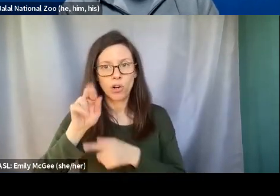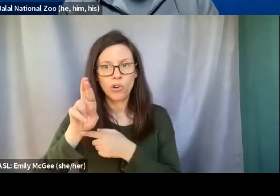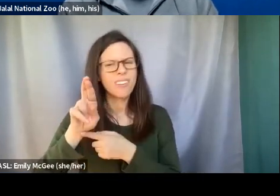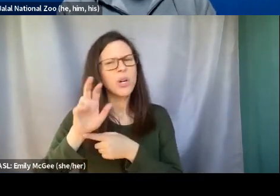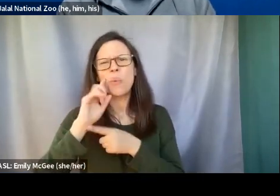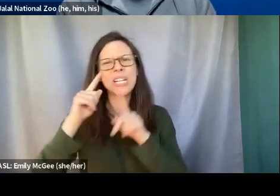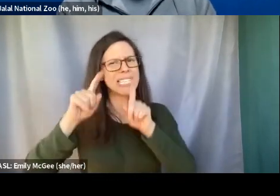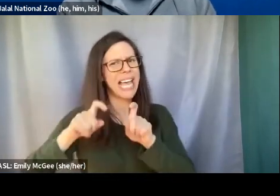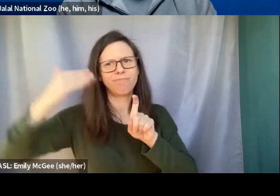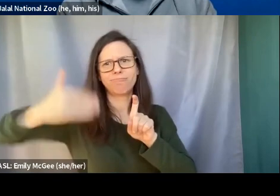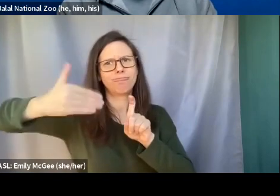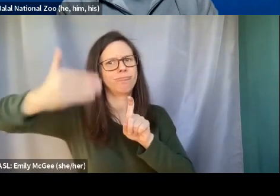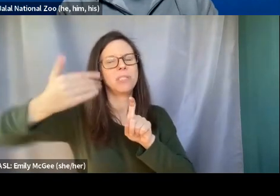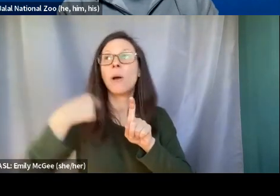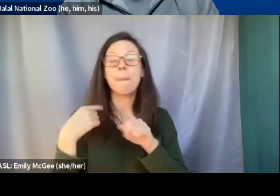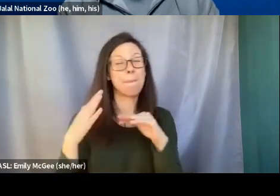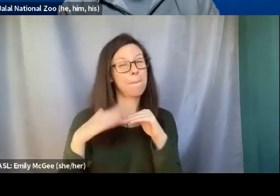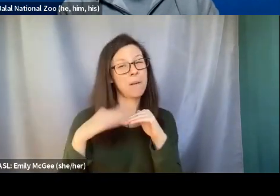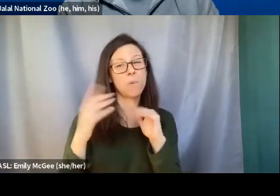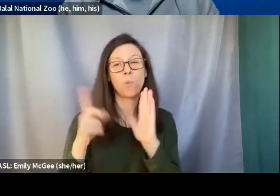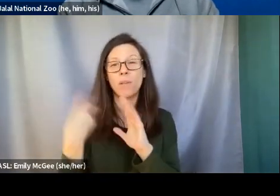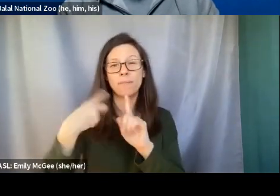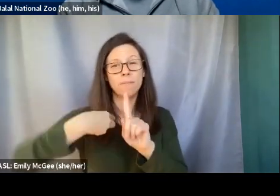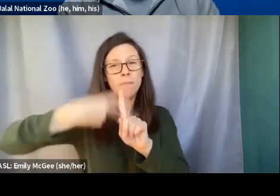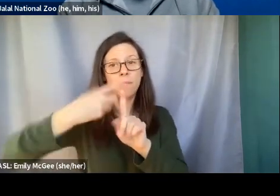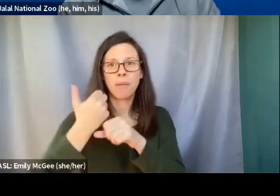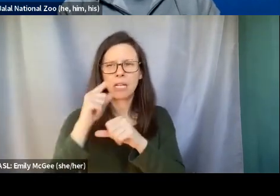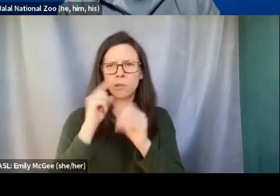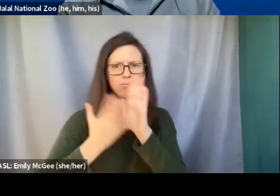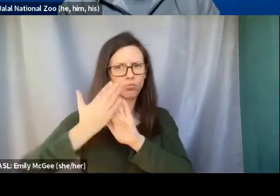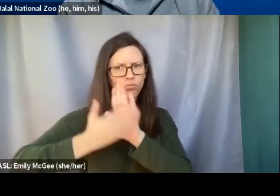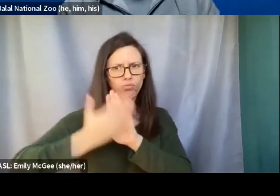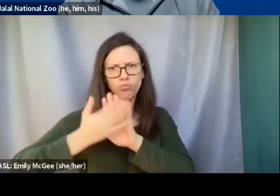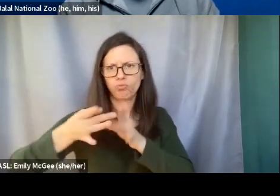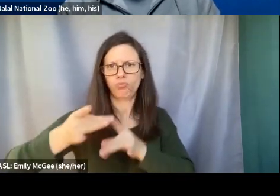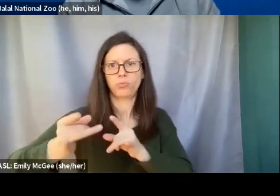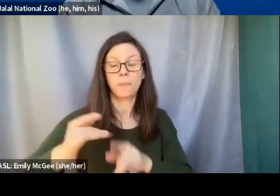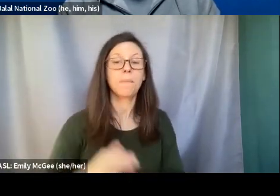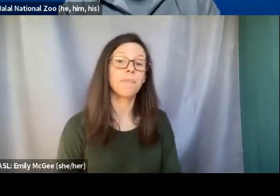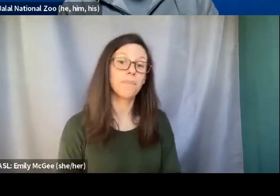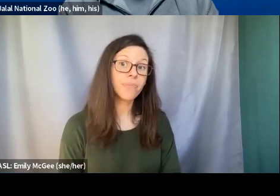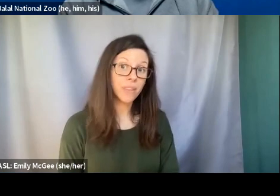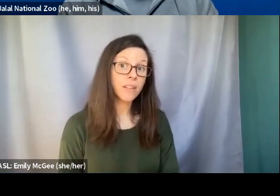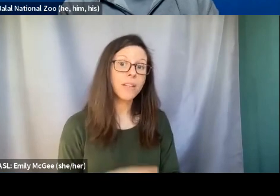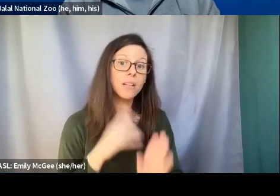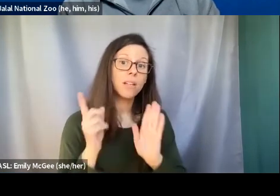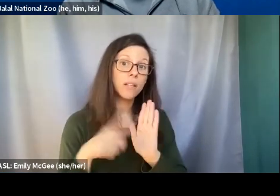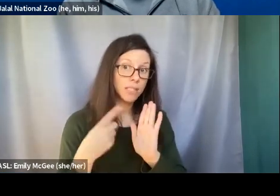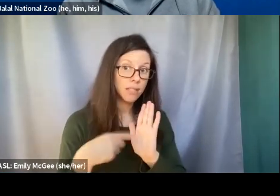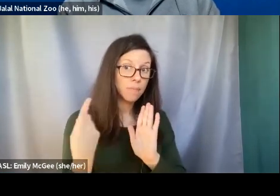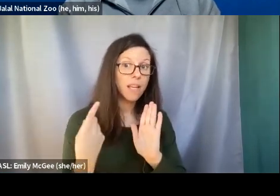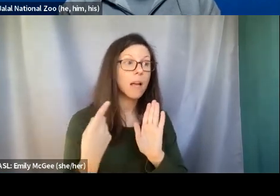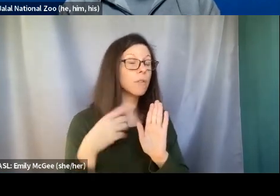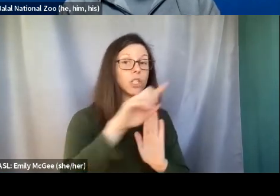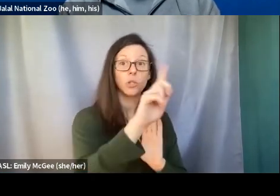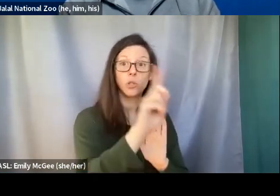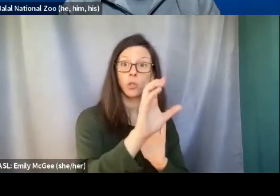to make sure they work okay and we actually sometimes stay late after zoo closes and stuff like that